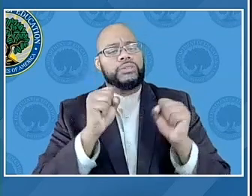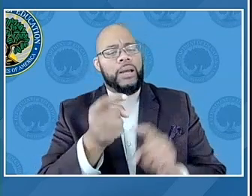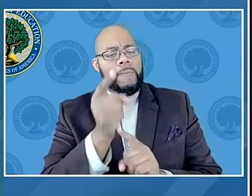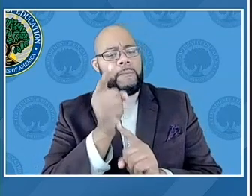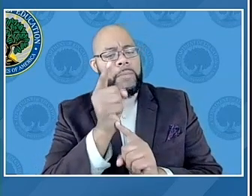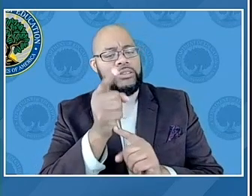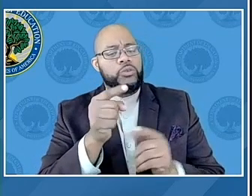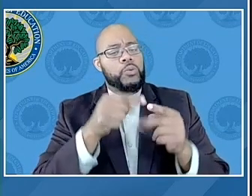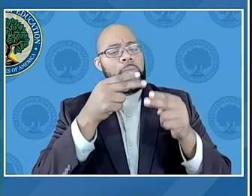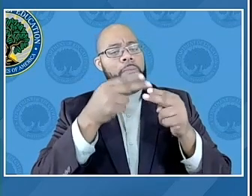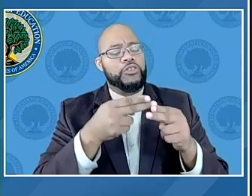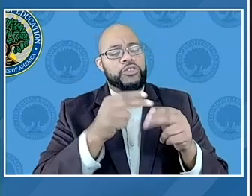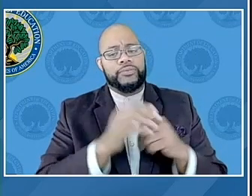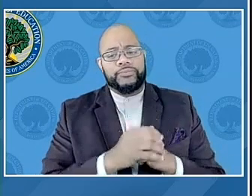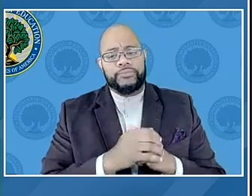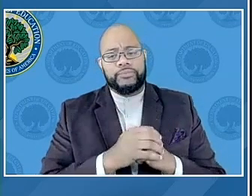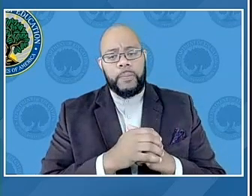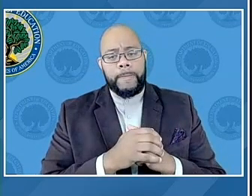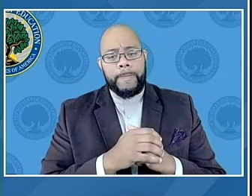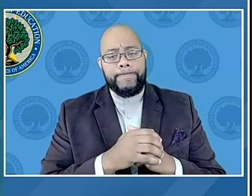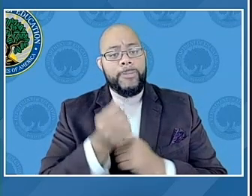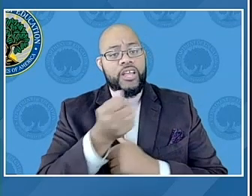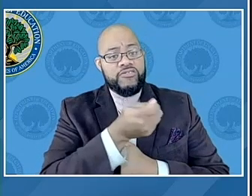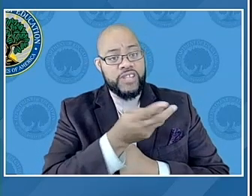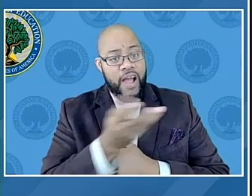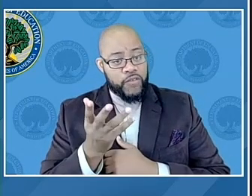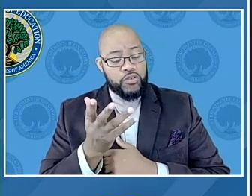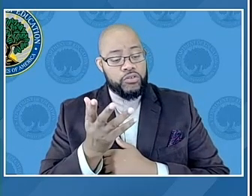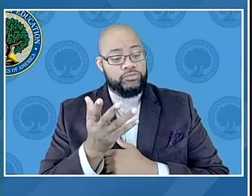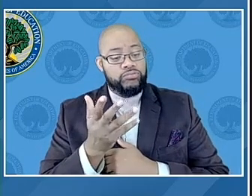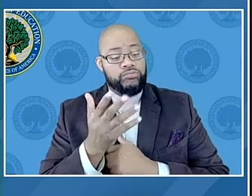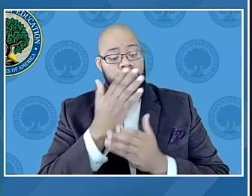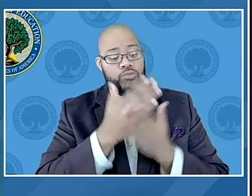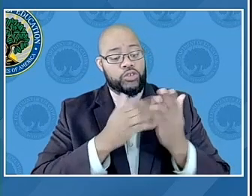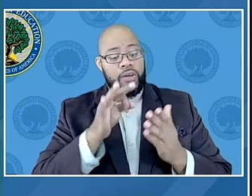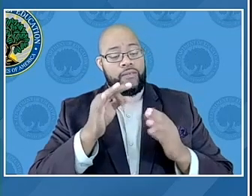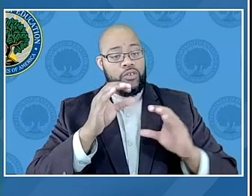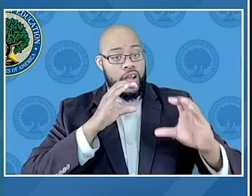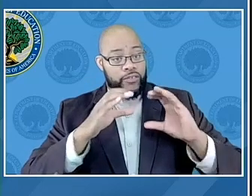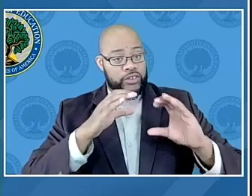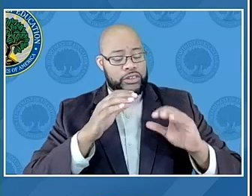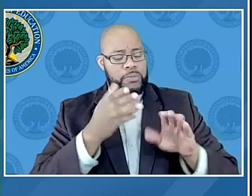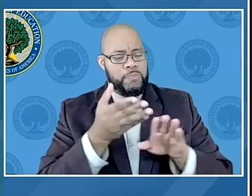that several of the components of the conversation earlier dealt with statutory